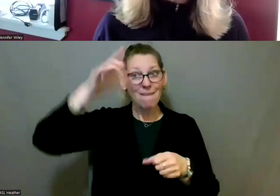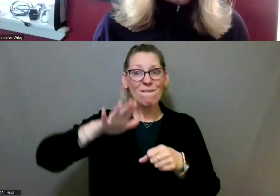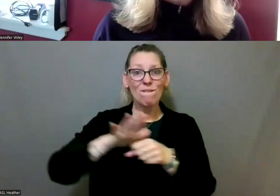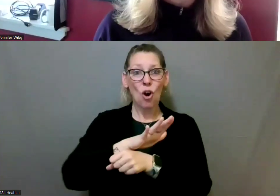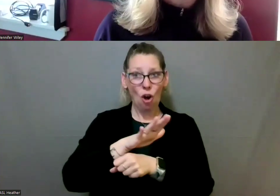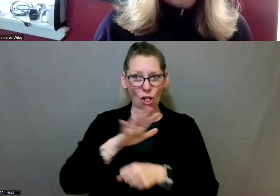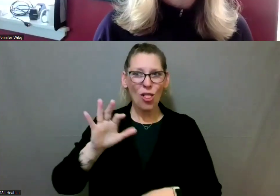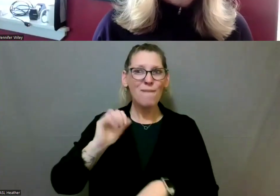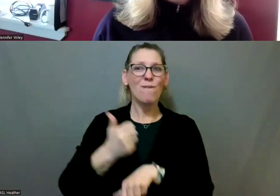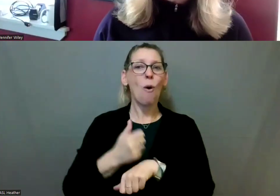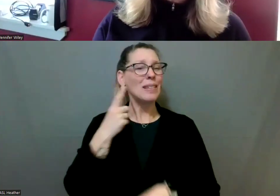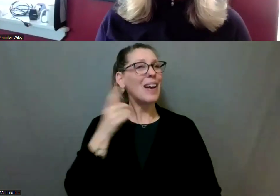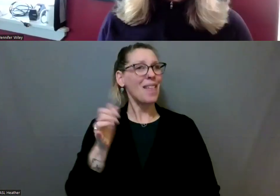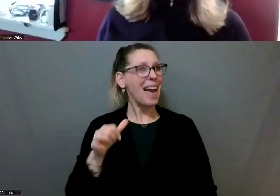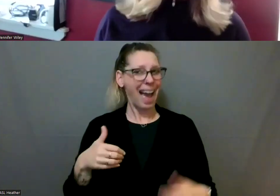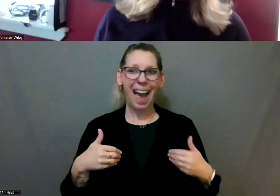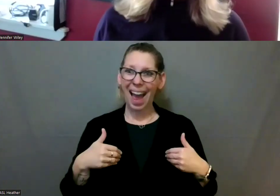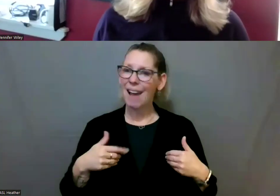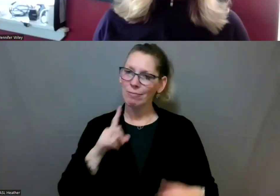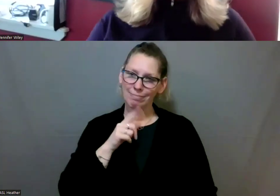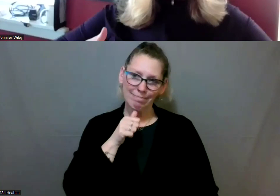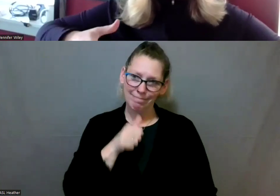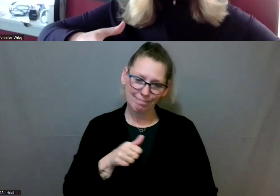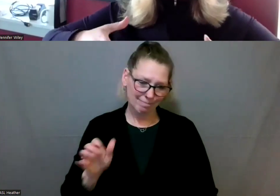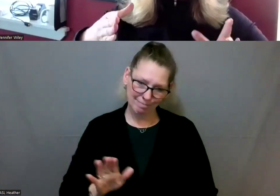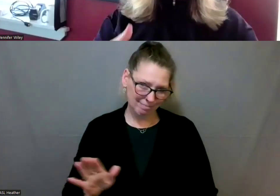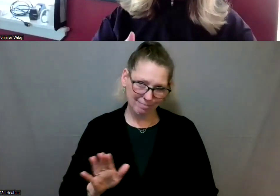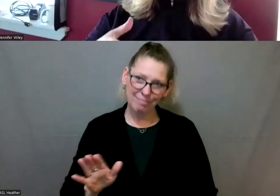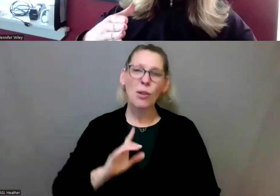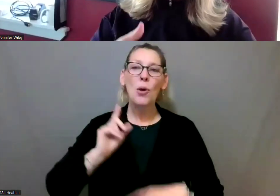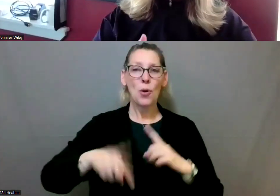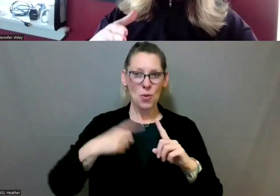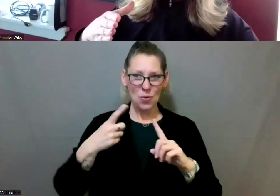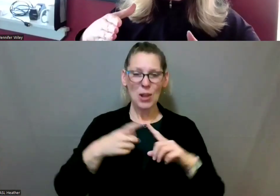like they have it but they don't have it right so when we take the opportunities to